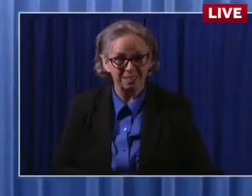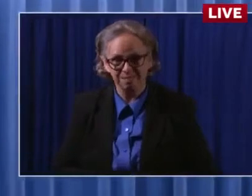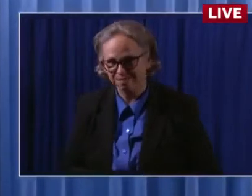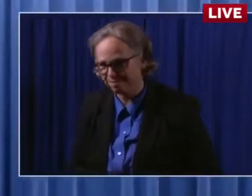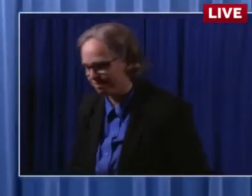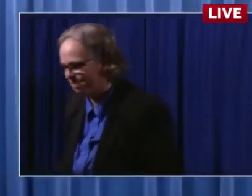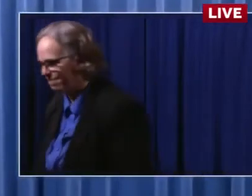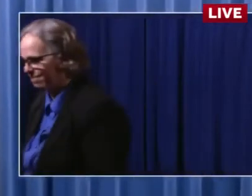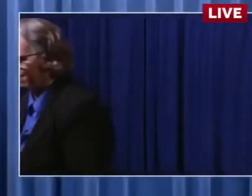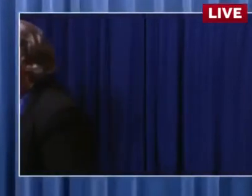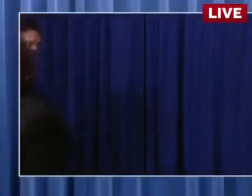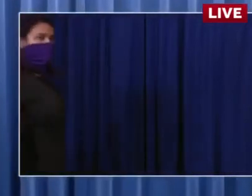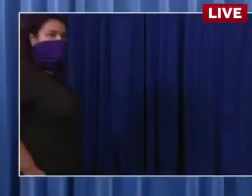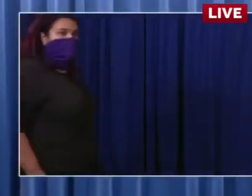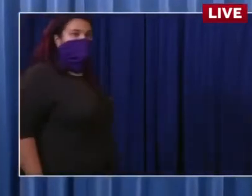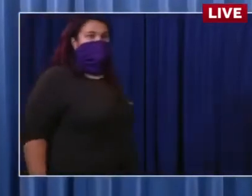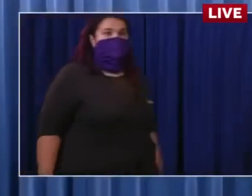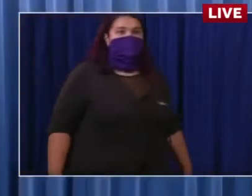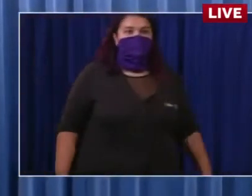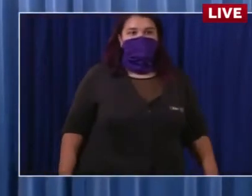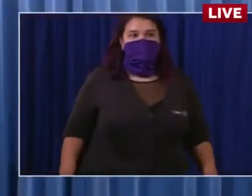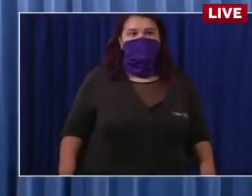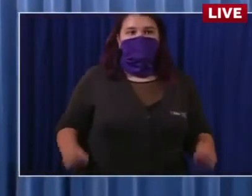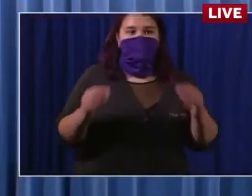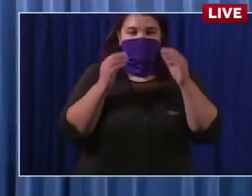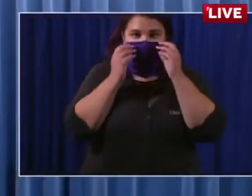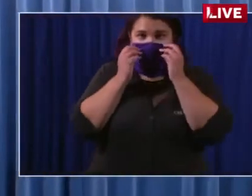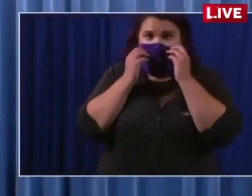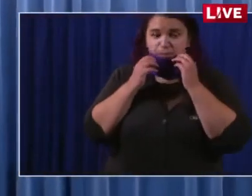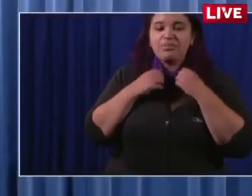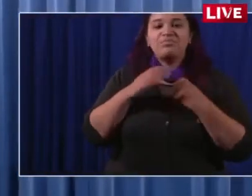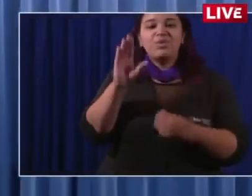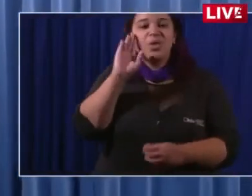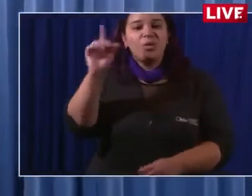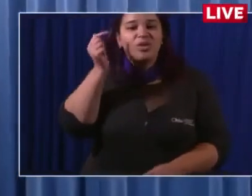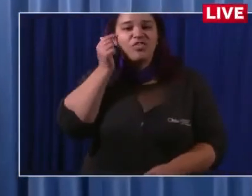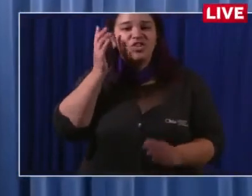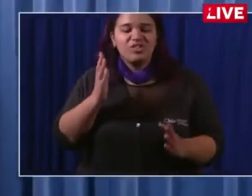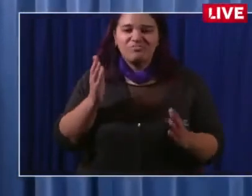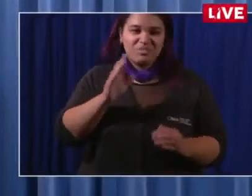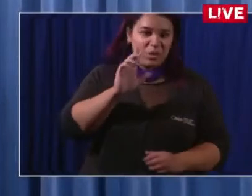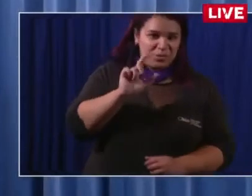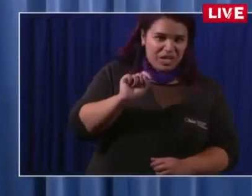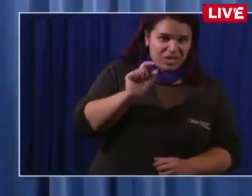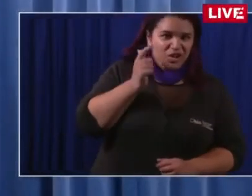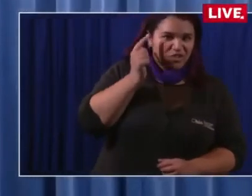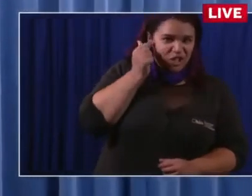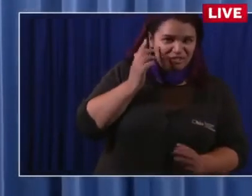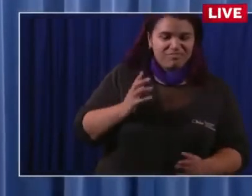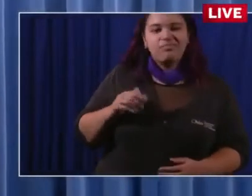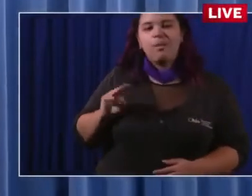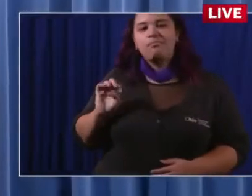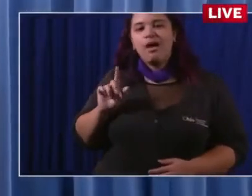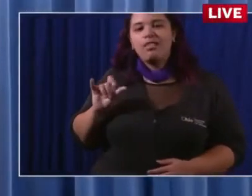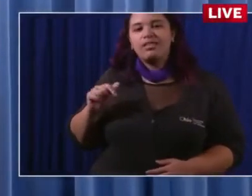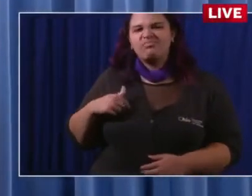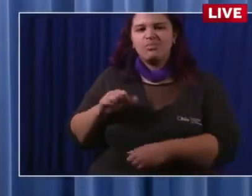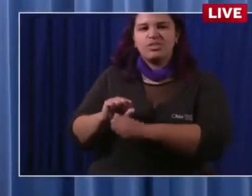SO IF I DO NOT HAVE IT TODAY, I WILL HAVE IT BY THE BEGINNING OF NEXT WEEK.